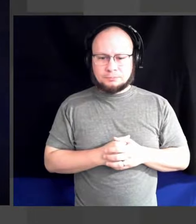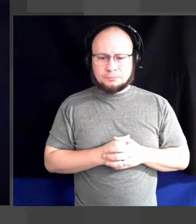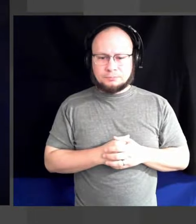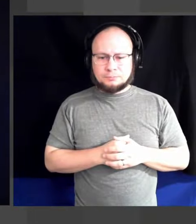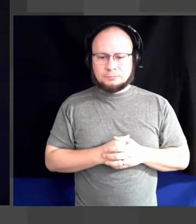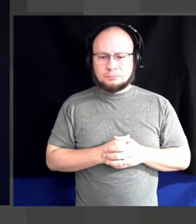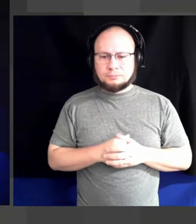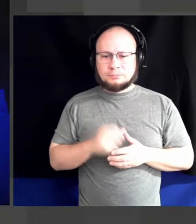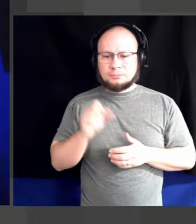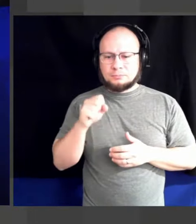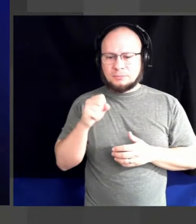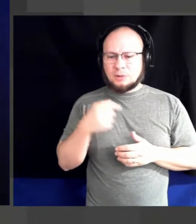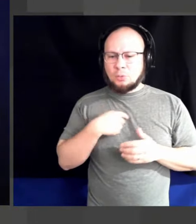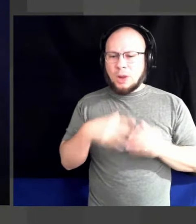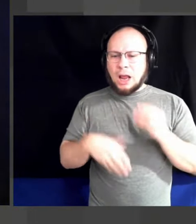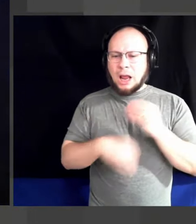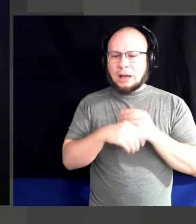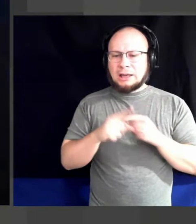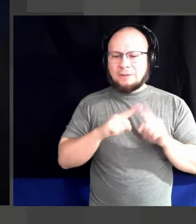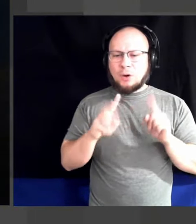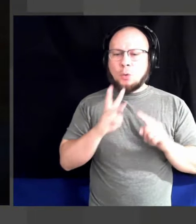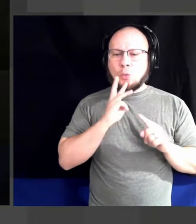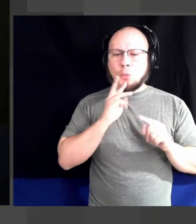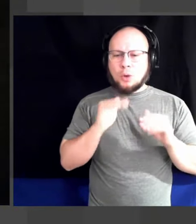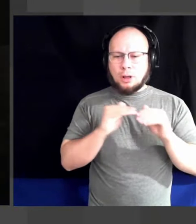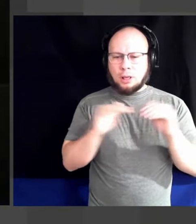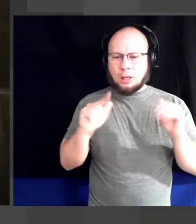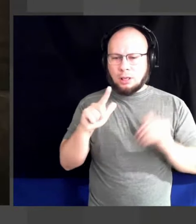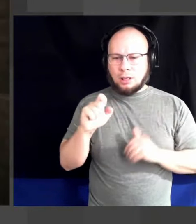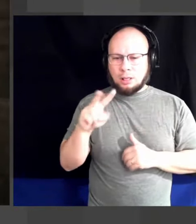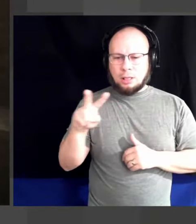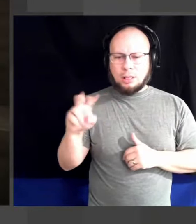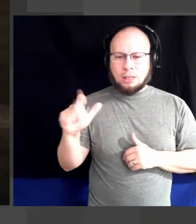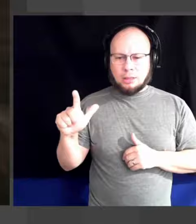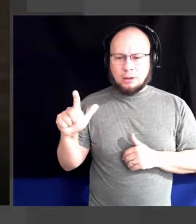YES. SO WE ACTUALLY ADDED SOMETHING